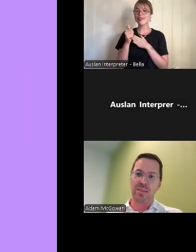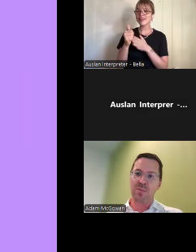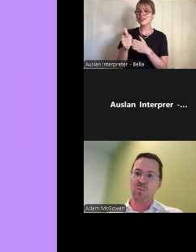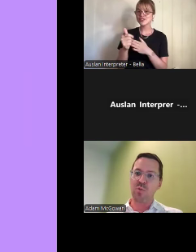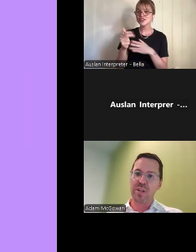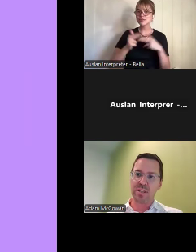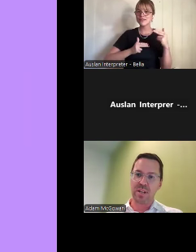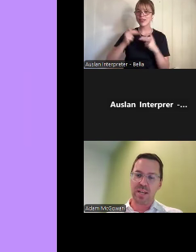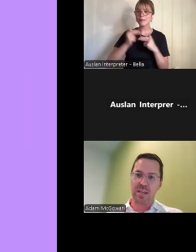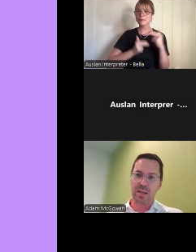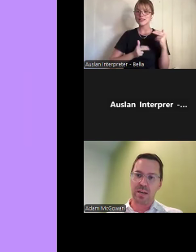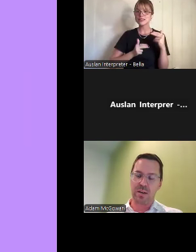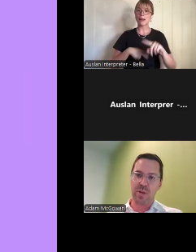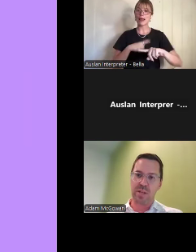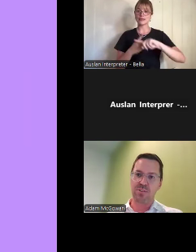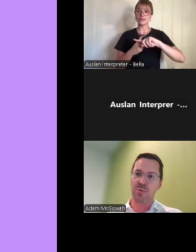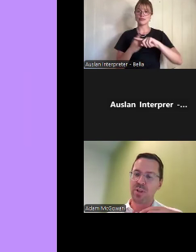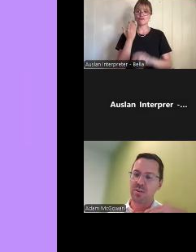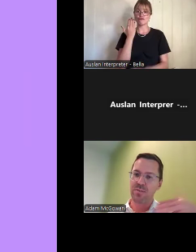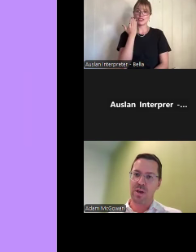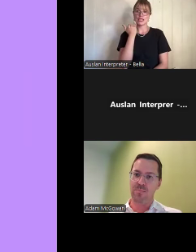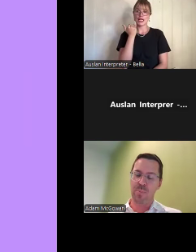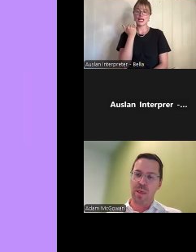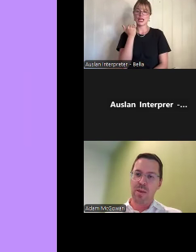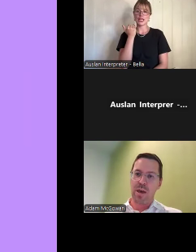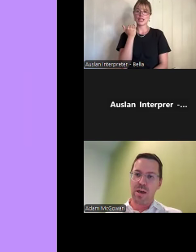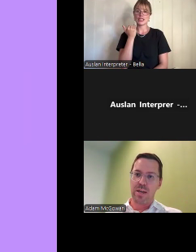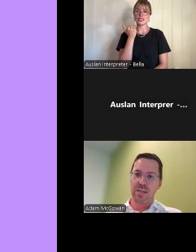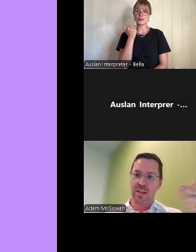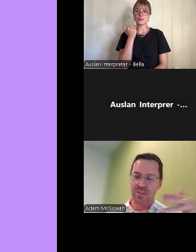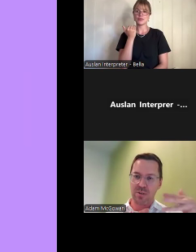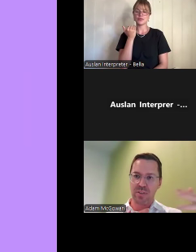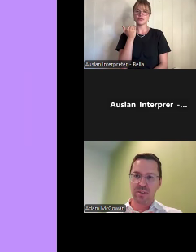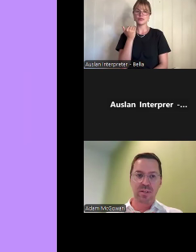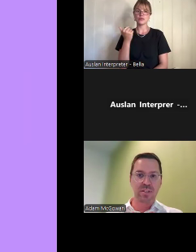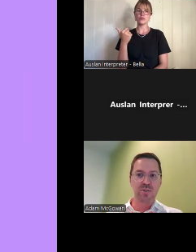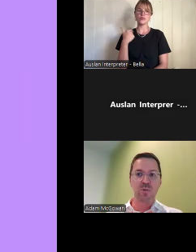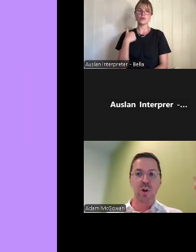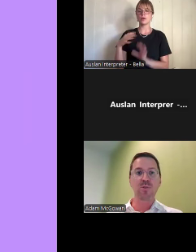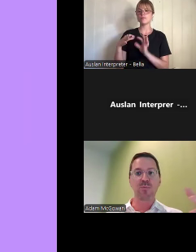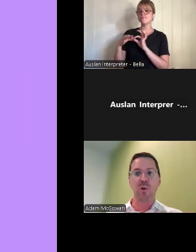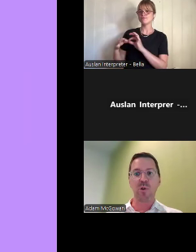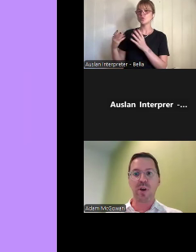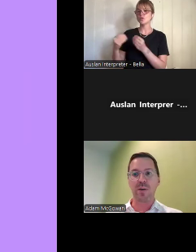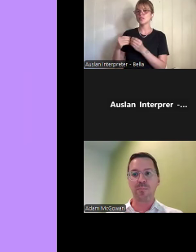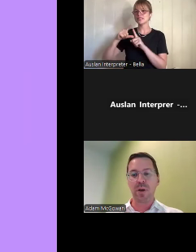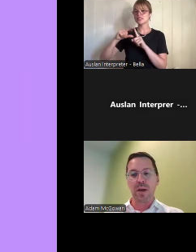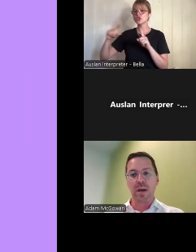and then more recently and stewarded in connection with the digital culture program,